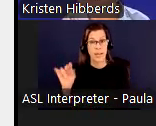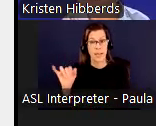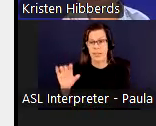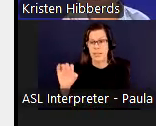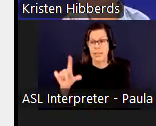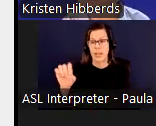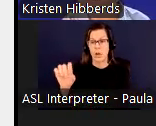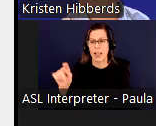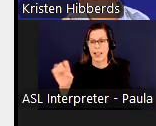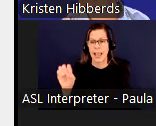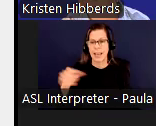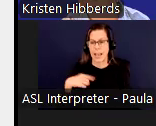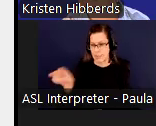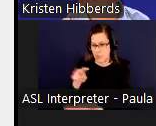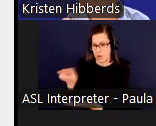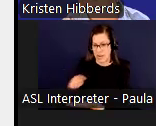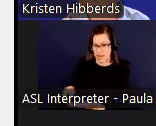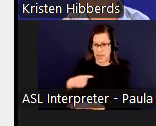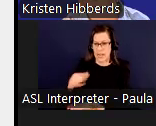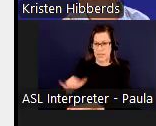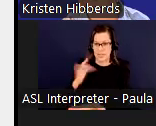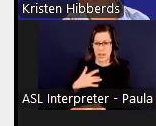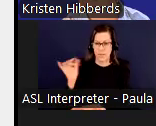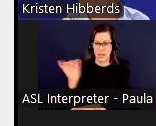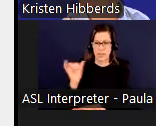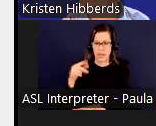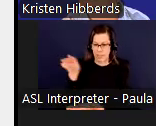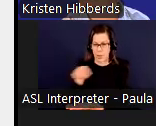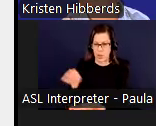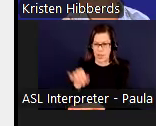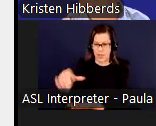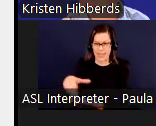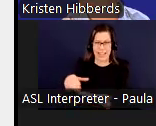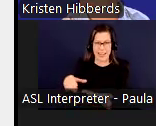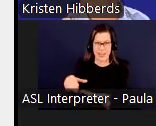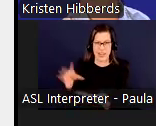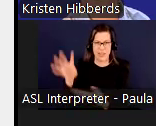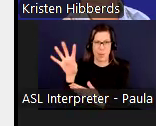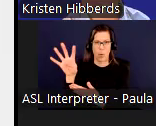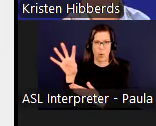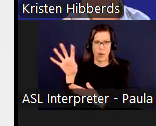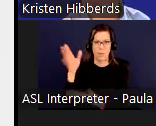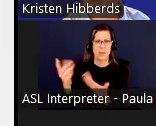I, I'm just, I'm reading it. I still feel like, I mean, I'm looking at that Section 4 and I don't want we maybe we can wait till we jump to that.